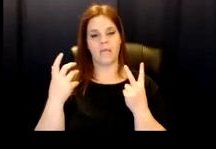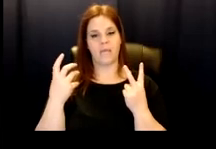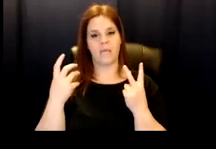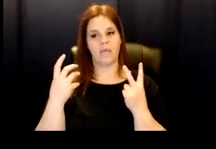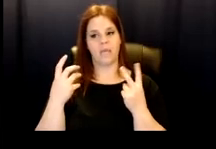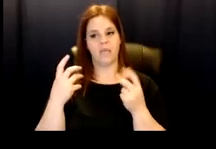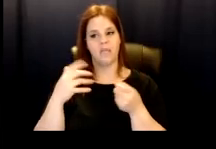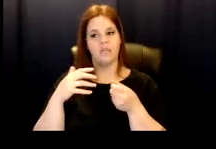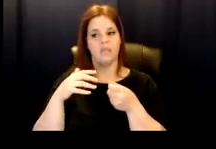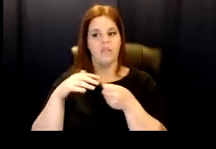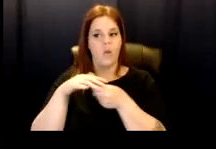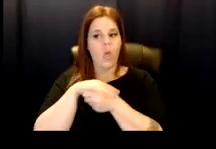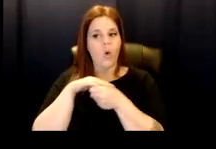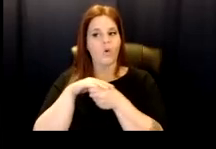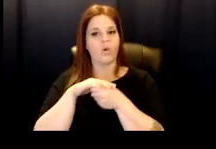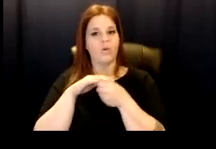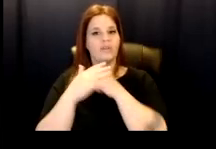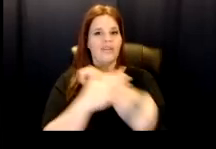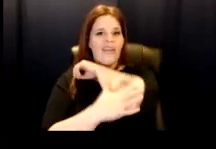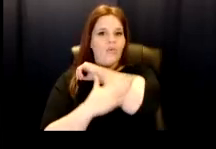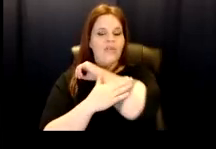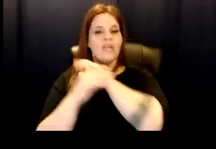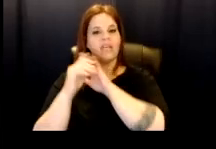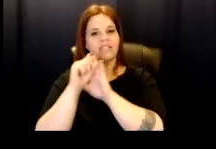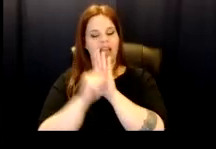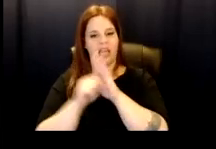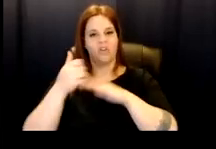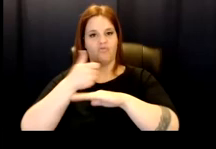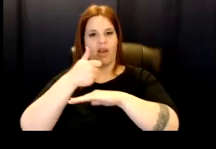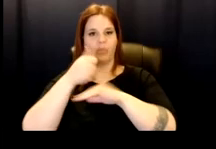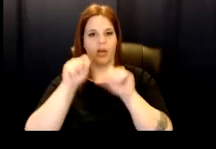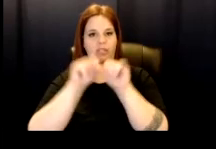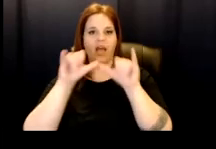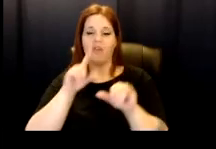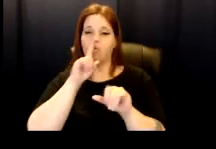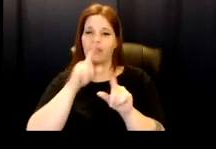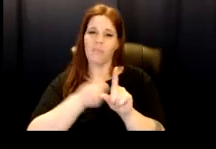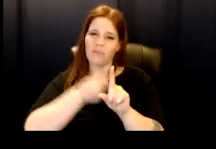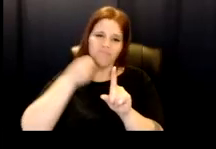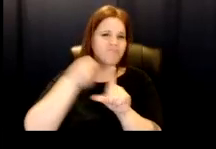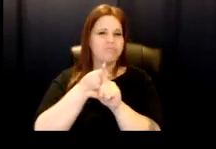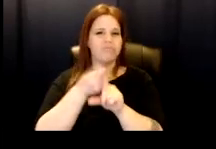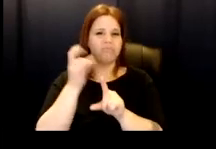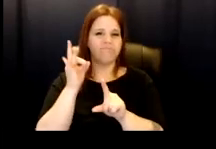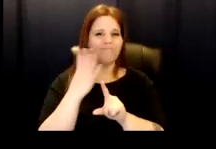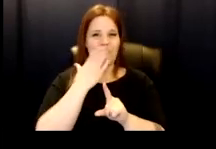state transportation systems have been incredibly hard hit by the pandemic. This is deeply concerning